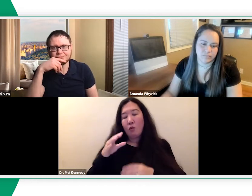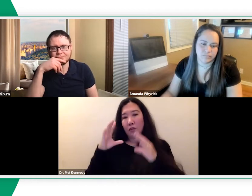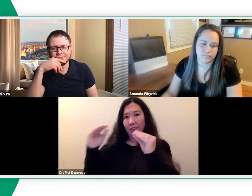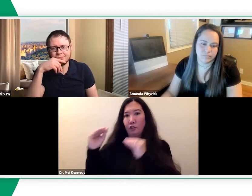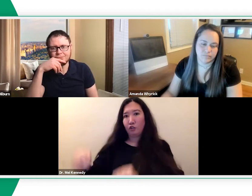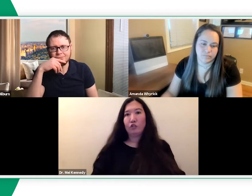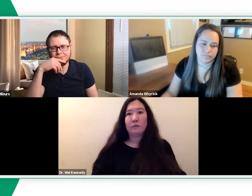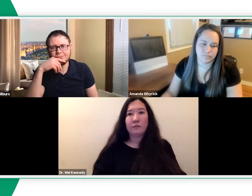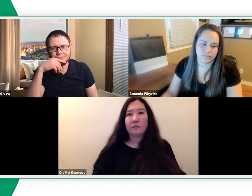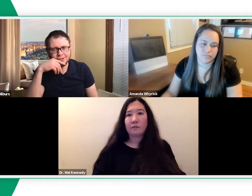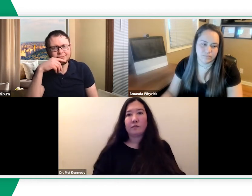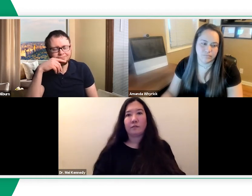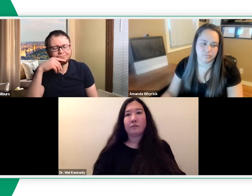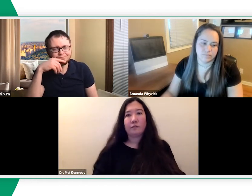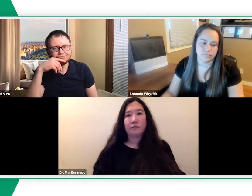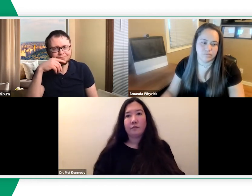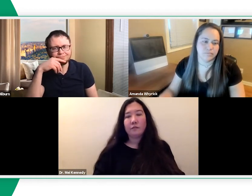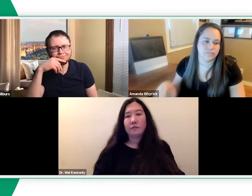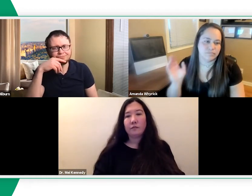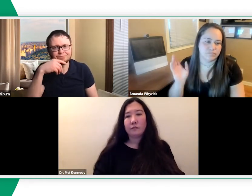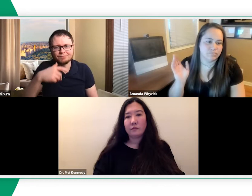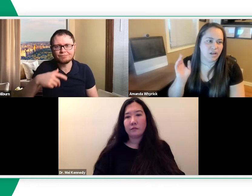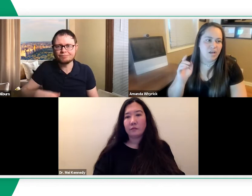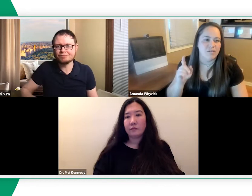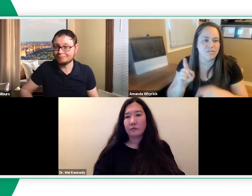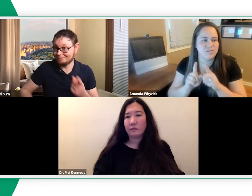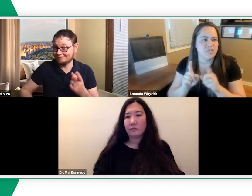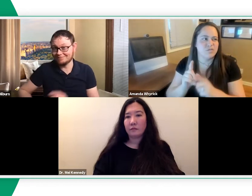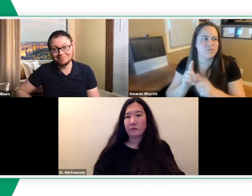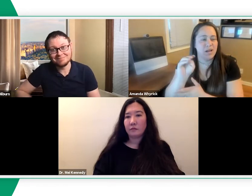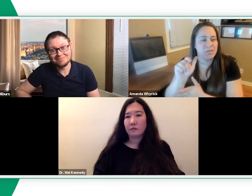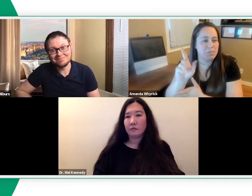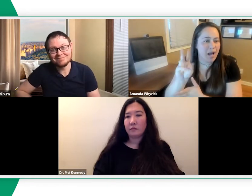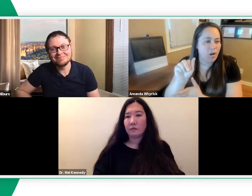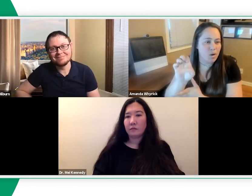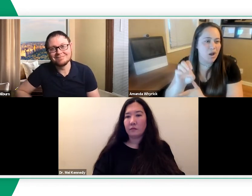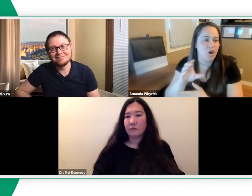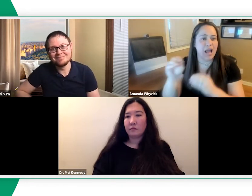that you incorporate this into your teaching. >>AMANDA WHYRICK: There’s also, like, malware